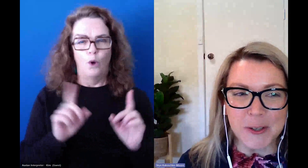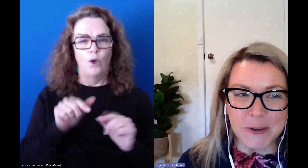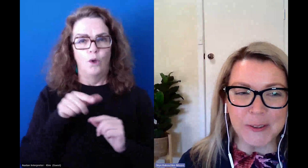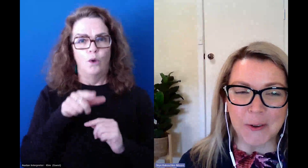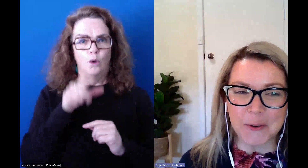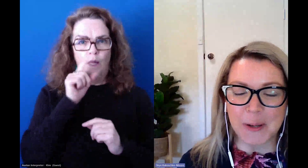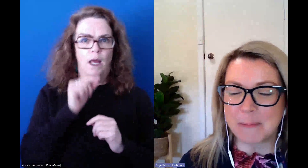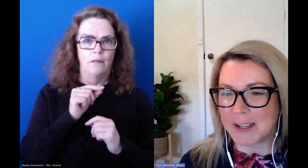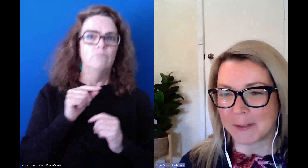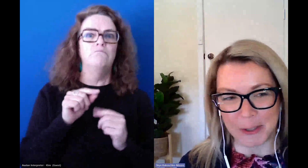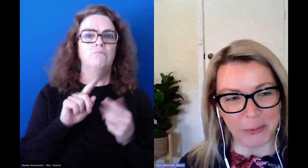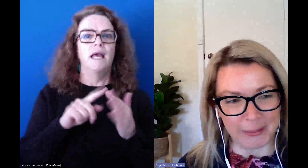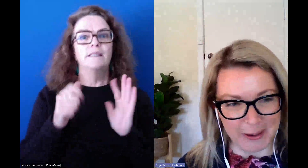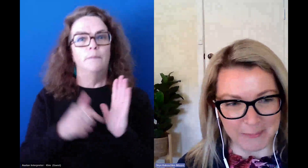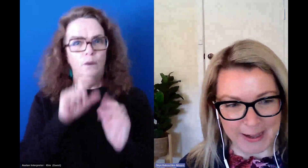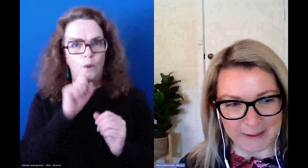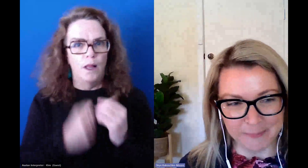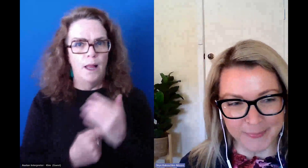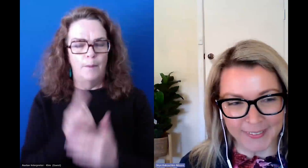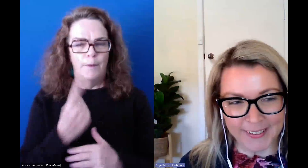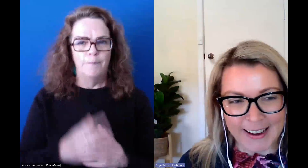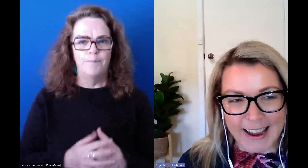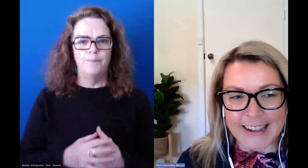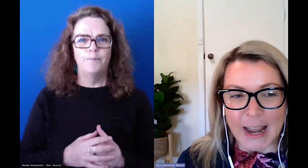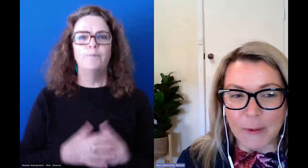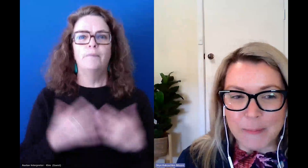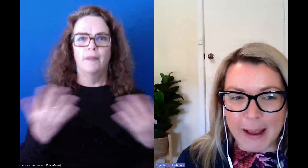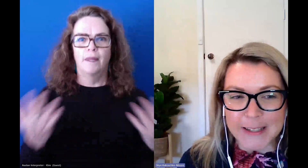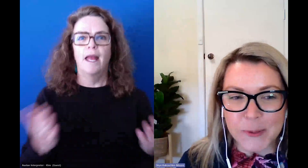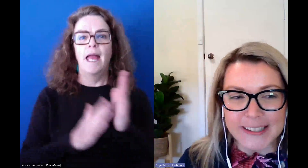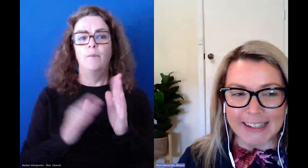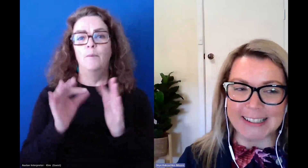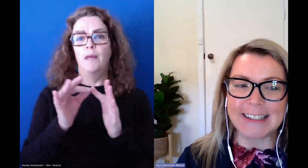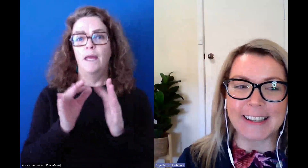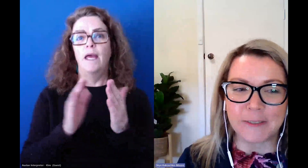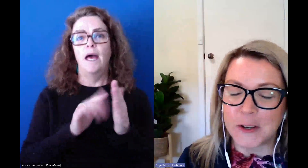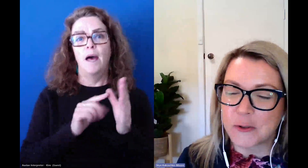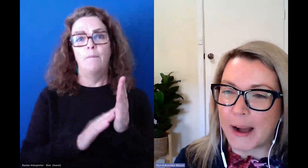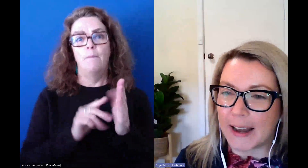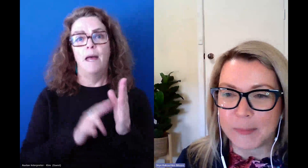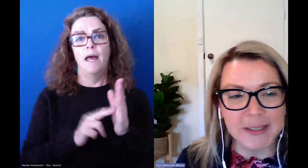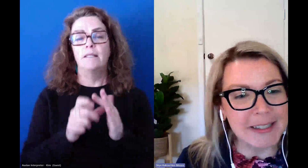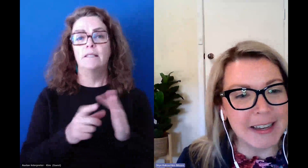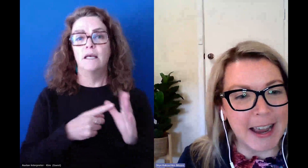to you the Honourable Amanda Rishworth MP. Now, Amanda was elected to the Federal Parliament